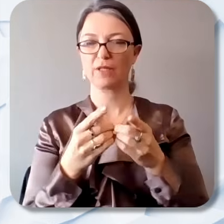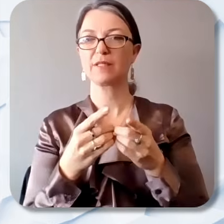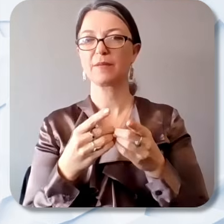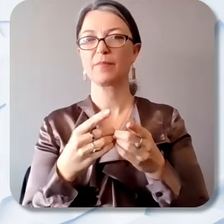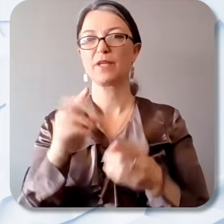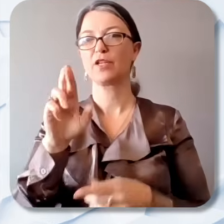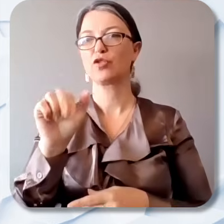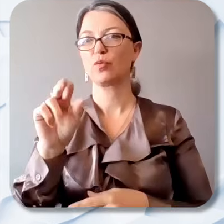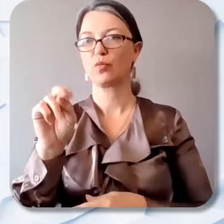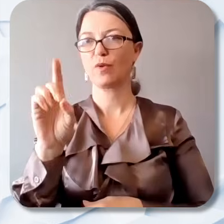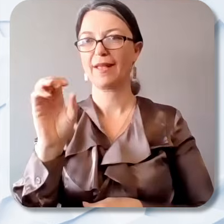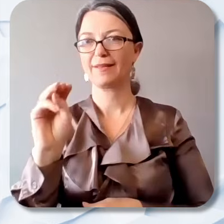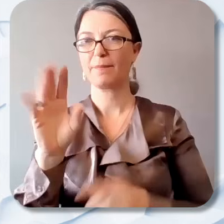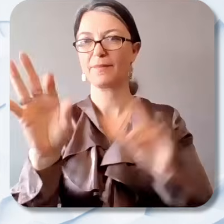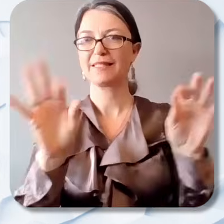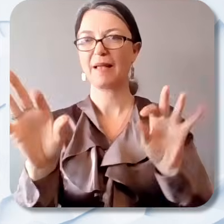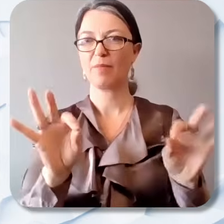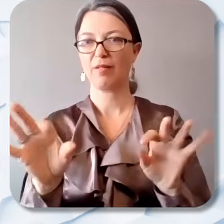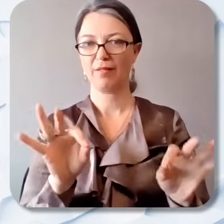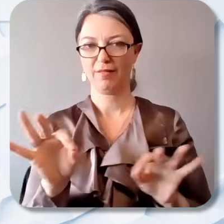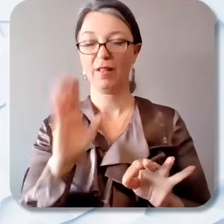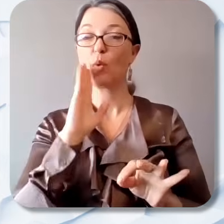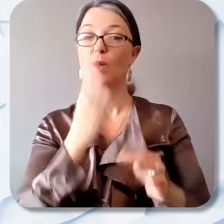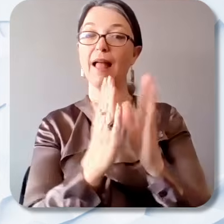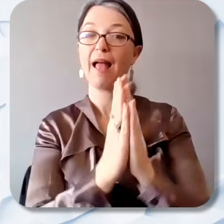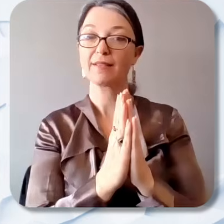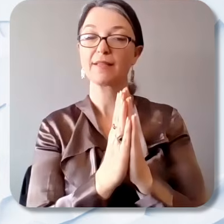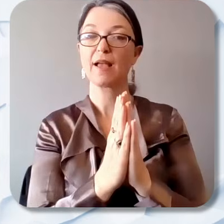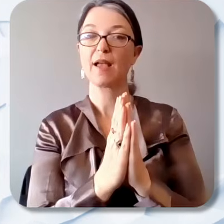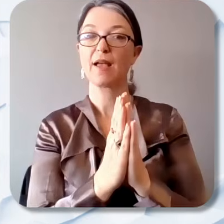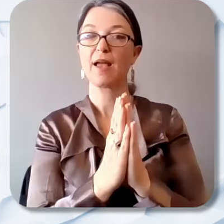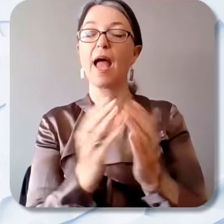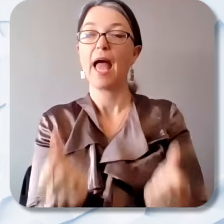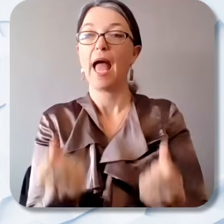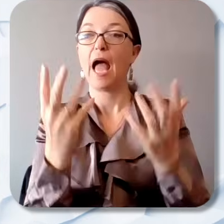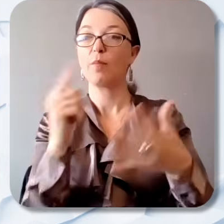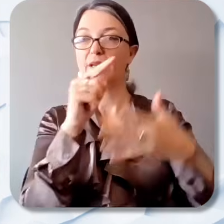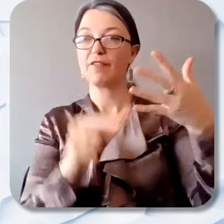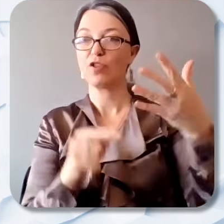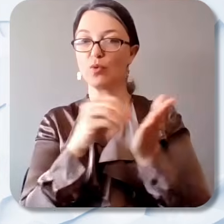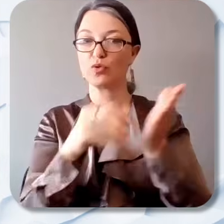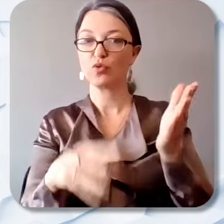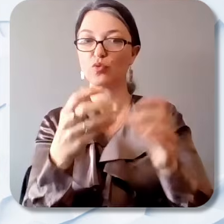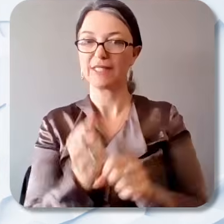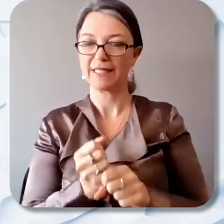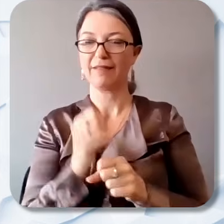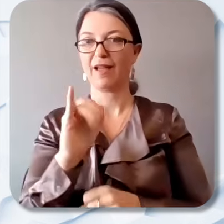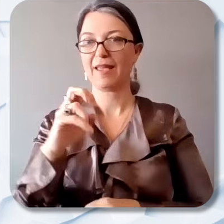we're going to ask you, can you tell us how off, how many of those students received their IEP services.